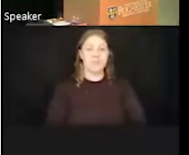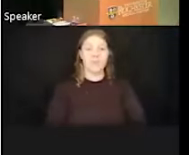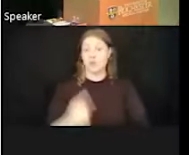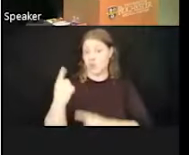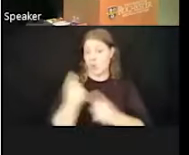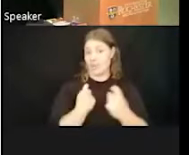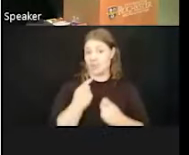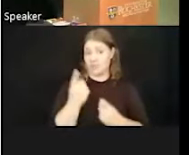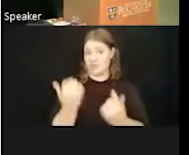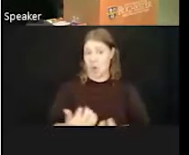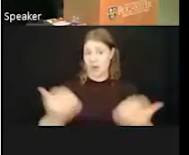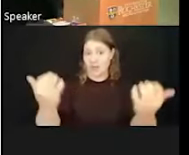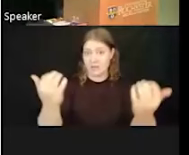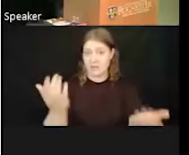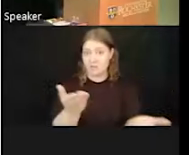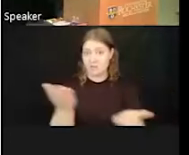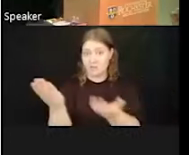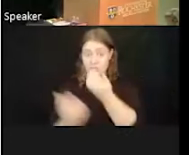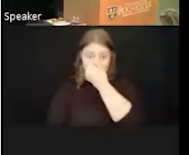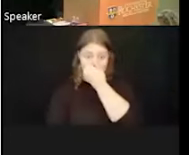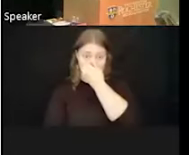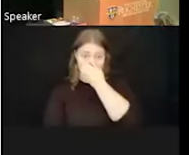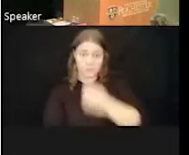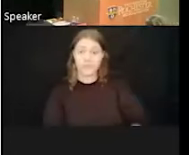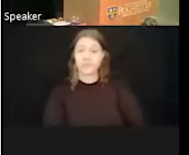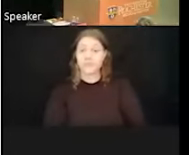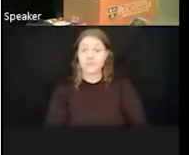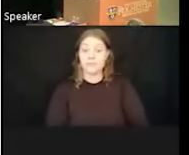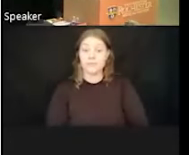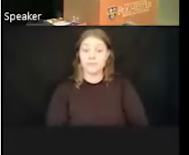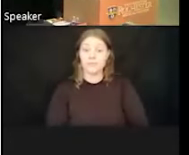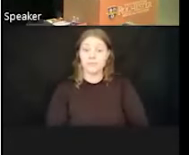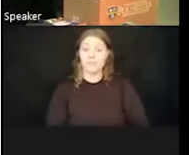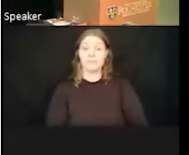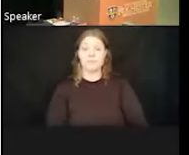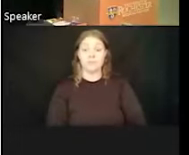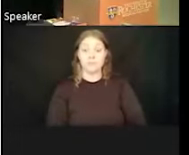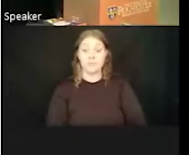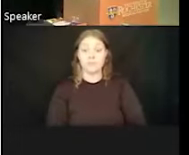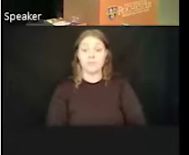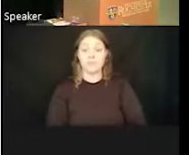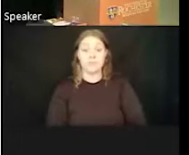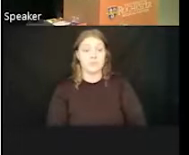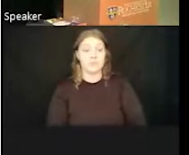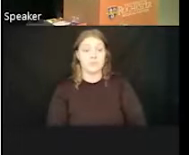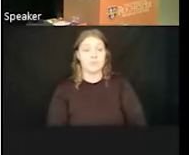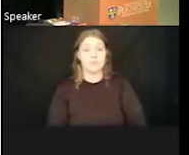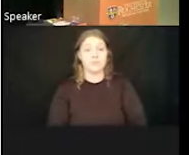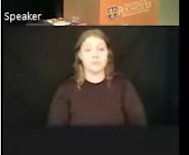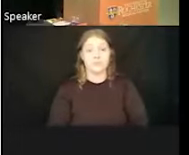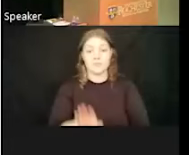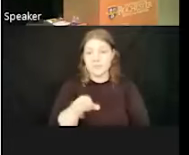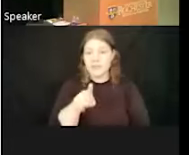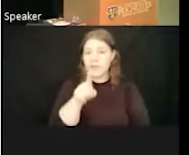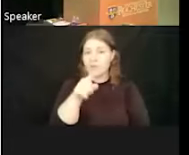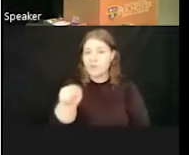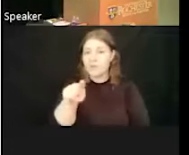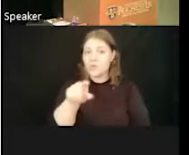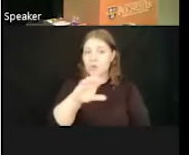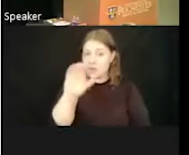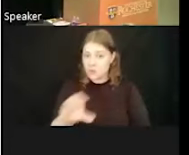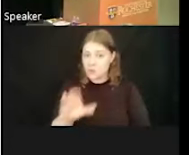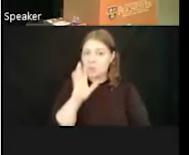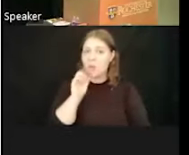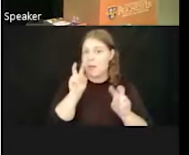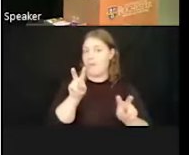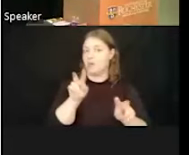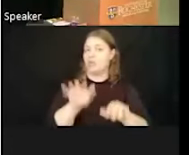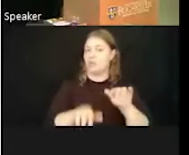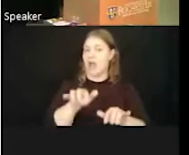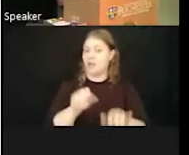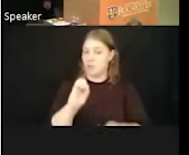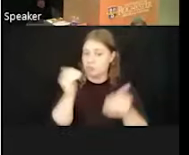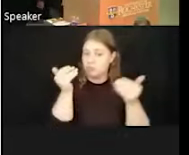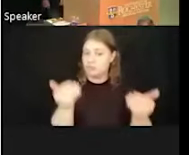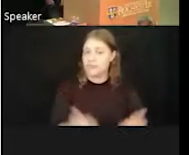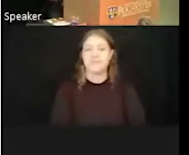Julio and also for everyone on Zoom we will be monitoring that so go ahe hello um thank you